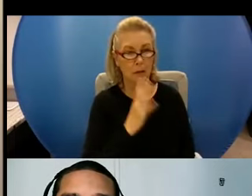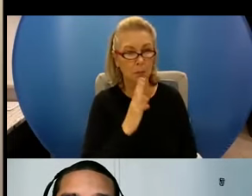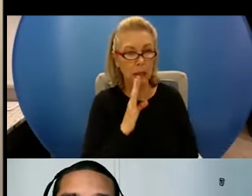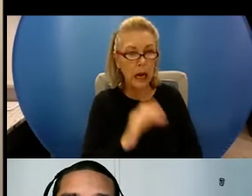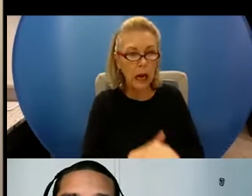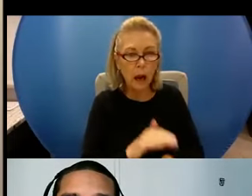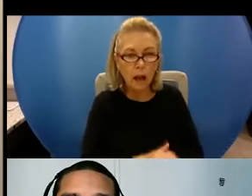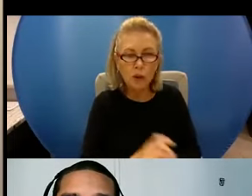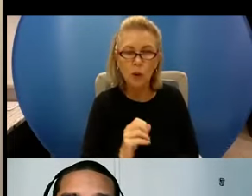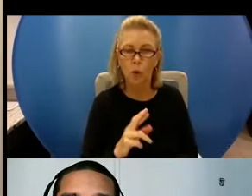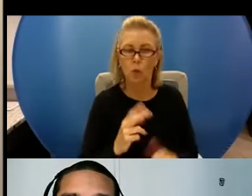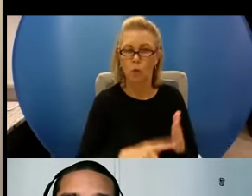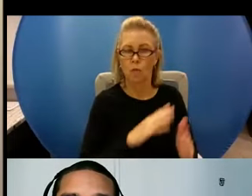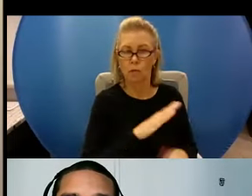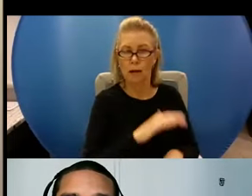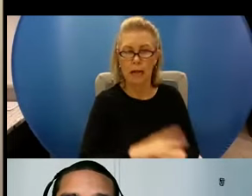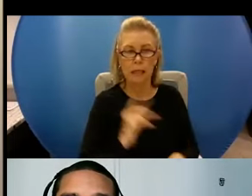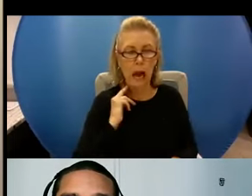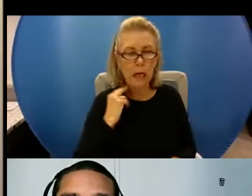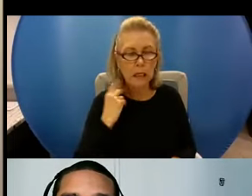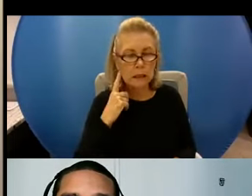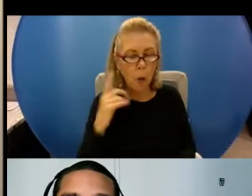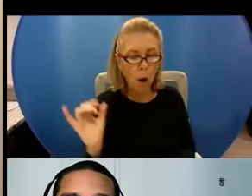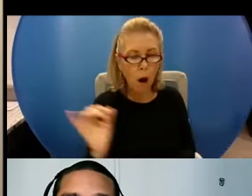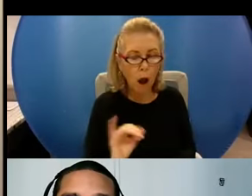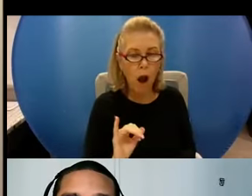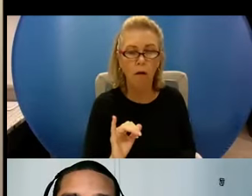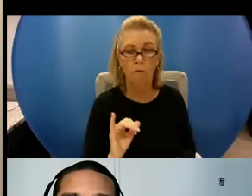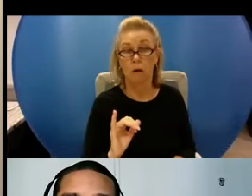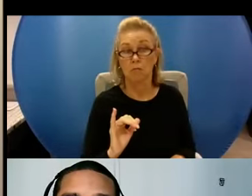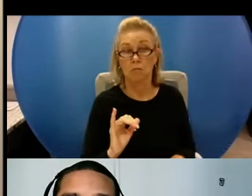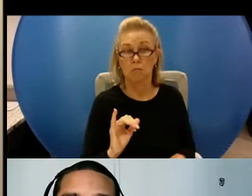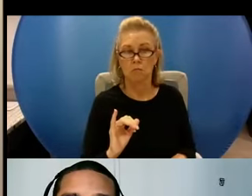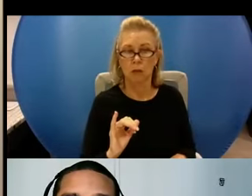their english accent sounds like, or whether—based on whether or not English was their first language